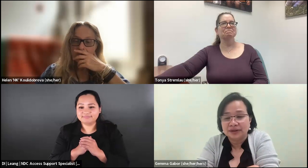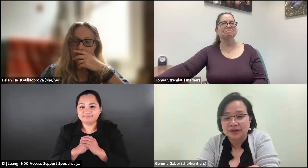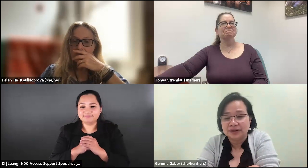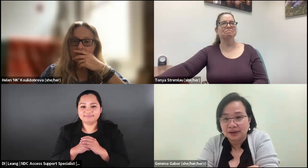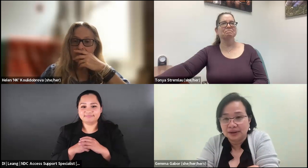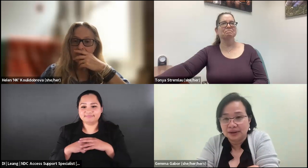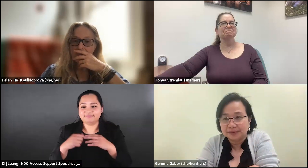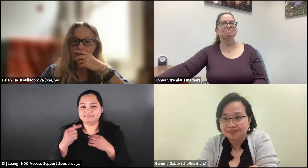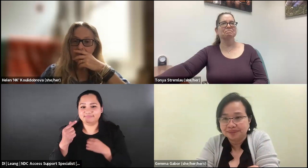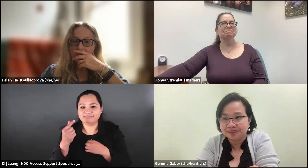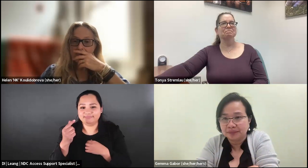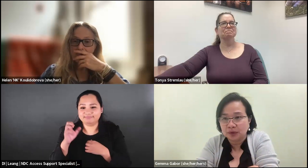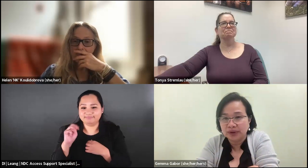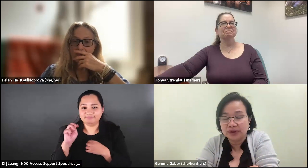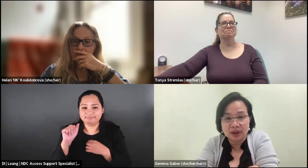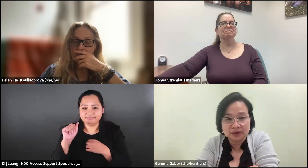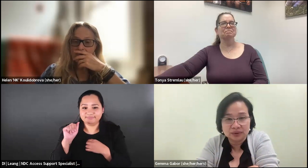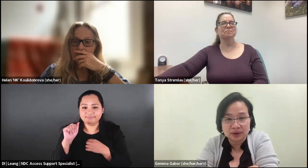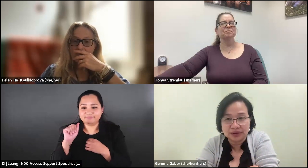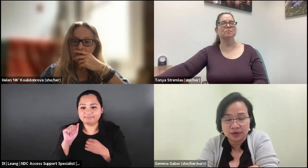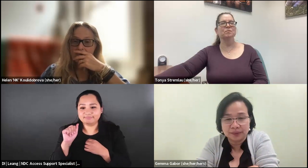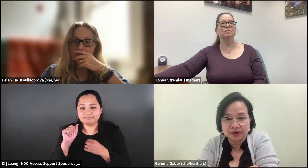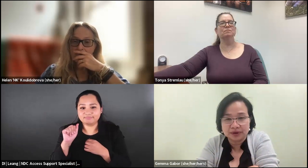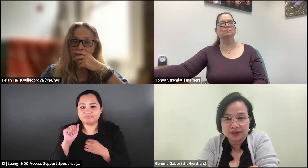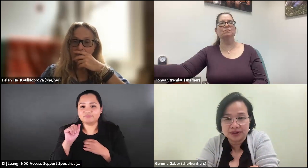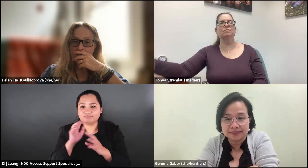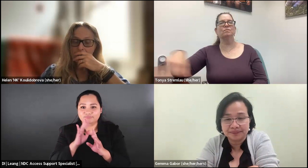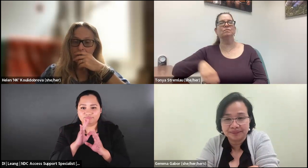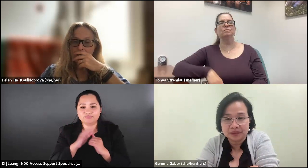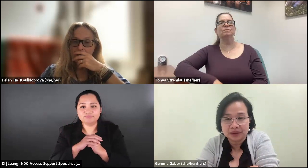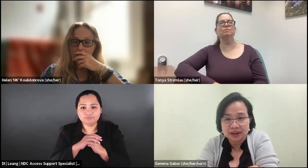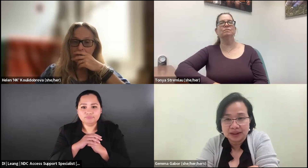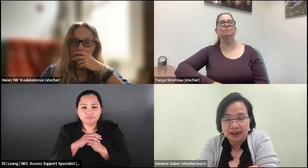I think with regard to the interpreters,